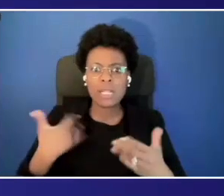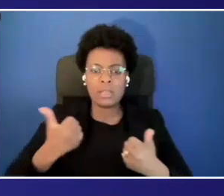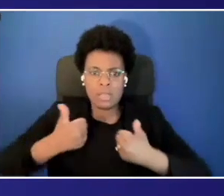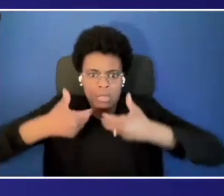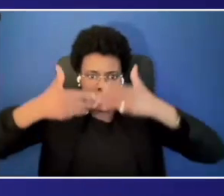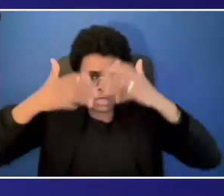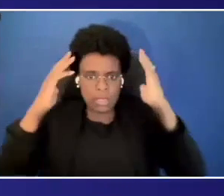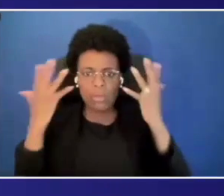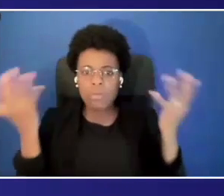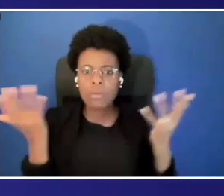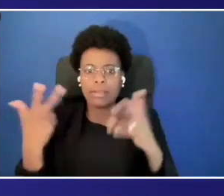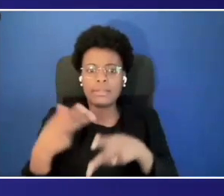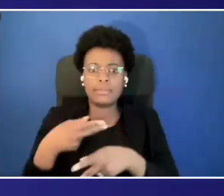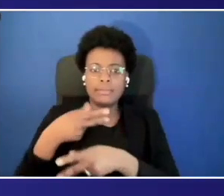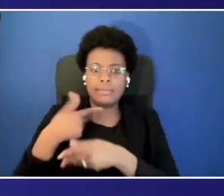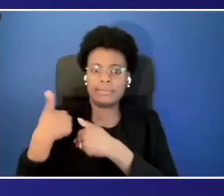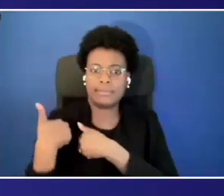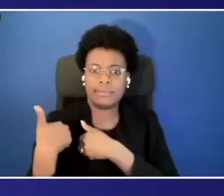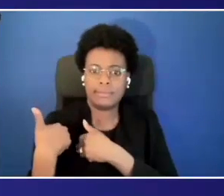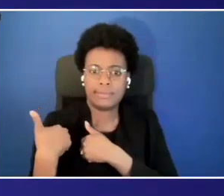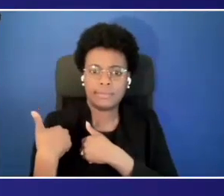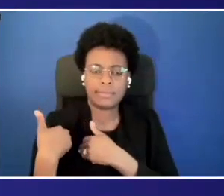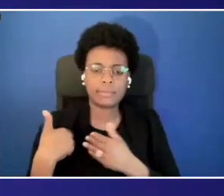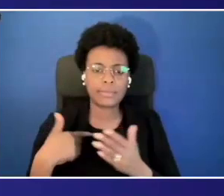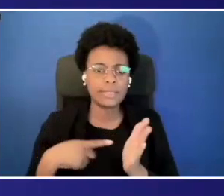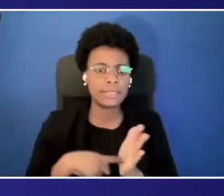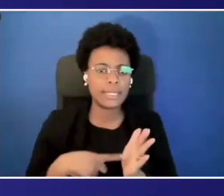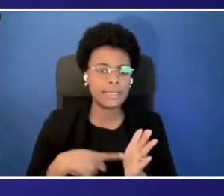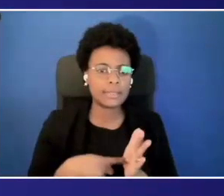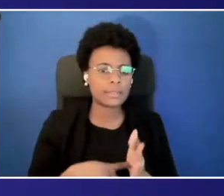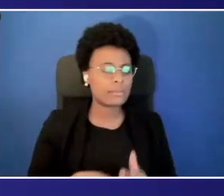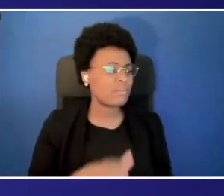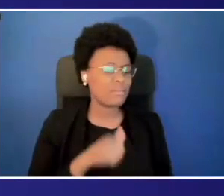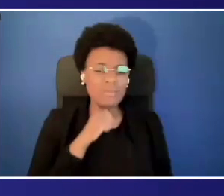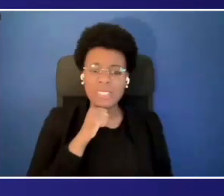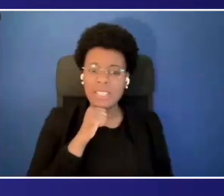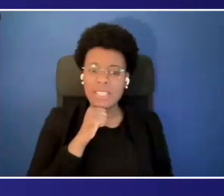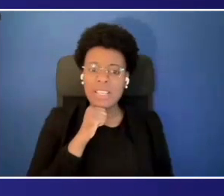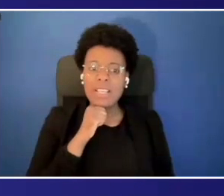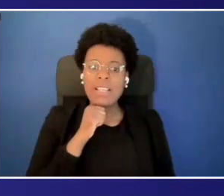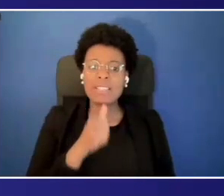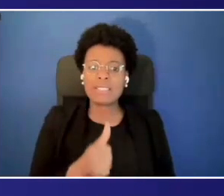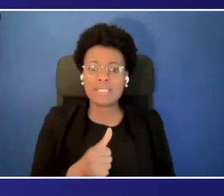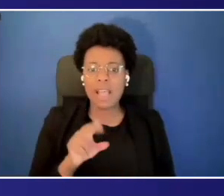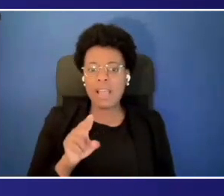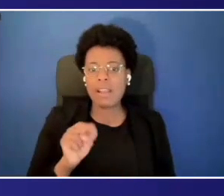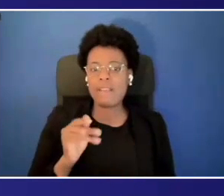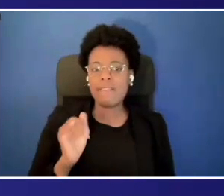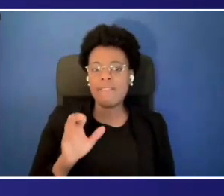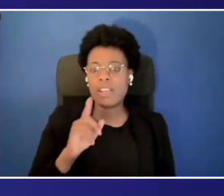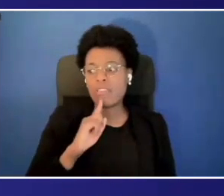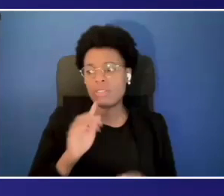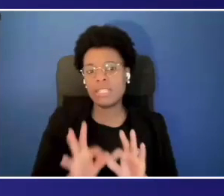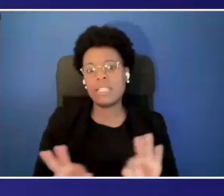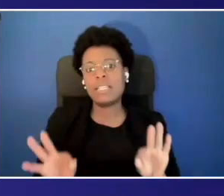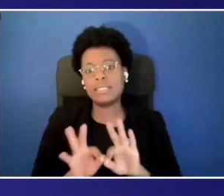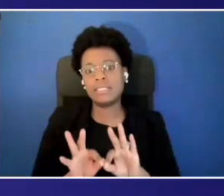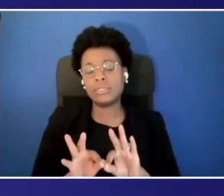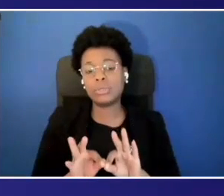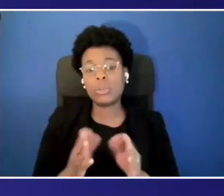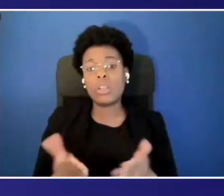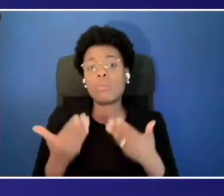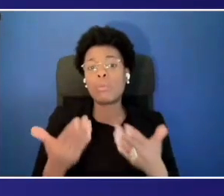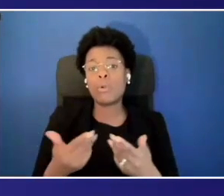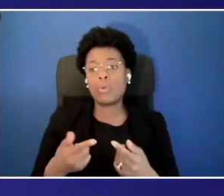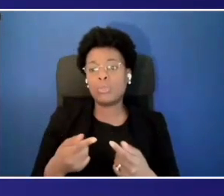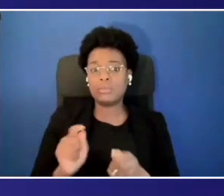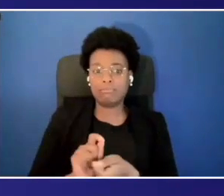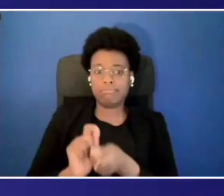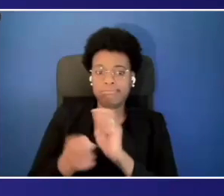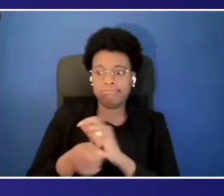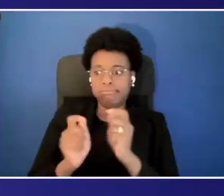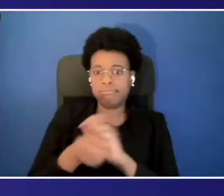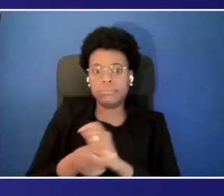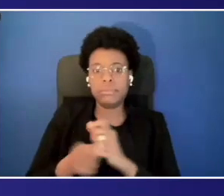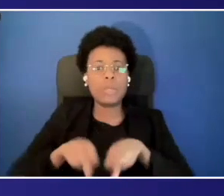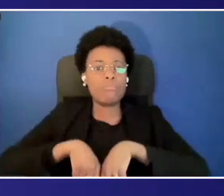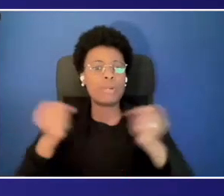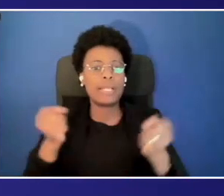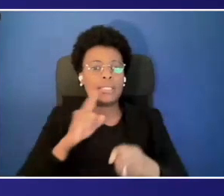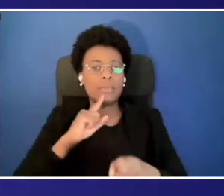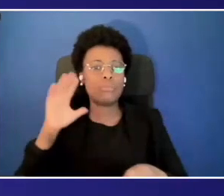It's essential. The proposed rollbacks would break promises. It would break people. Public servants are not looking for special treatment.